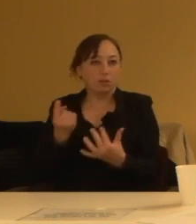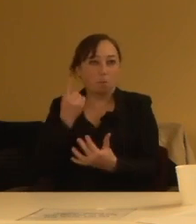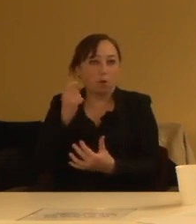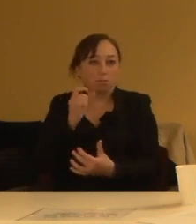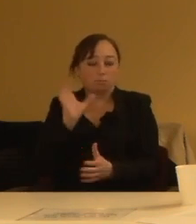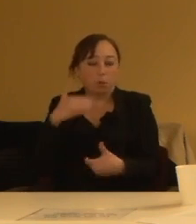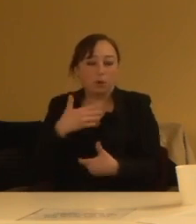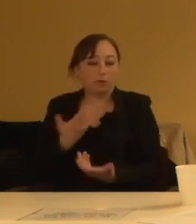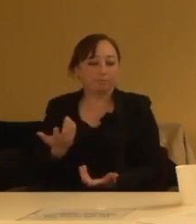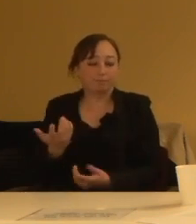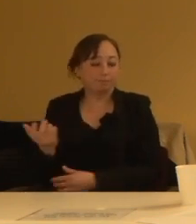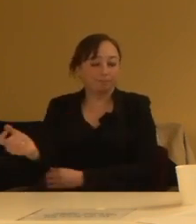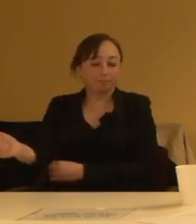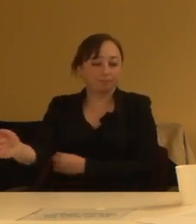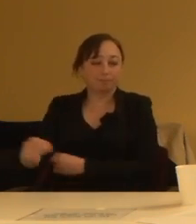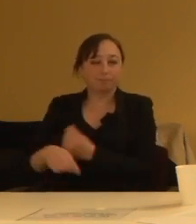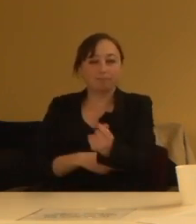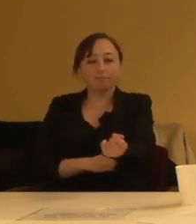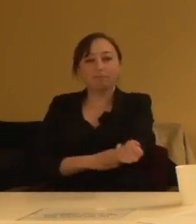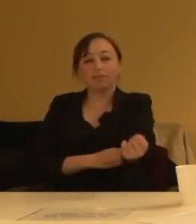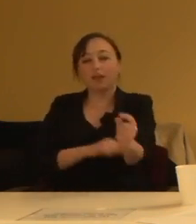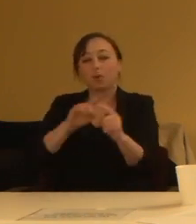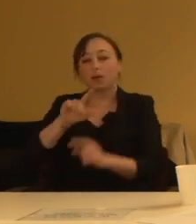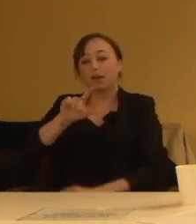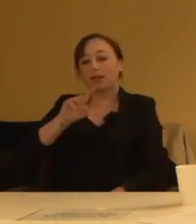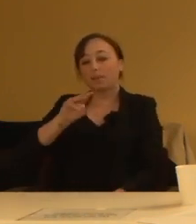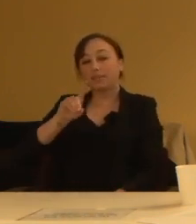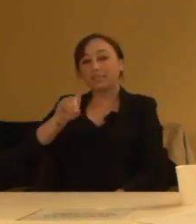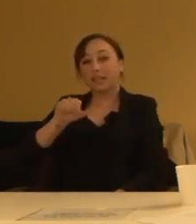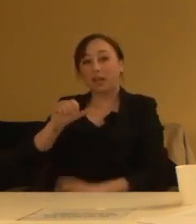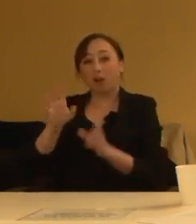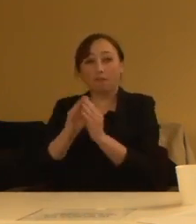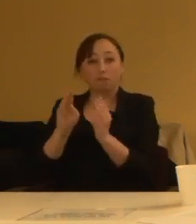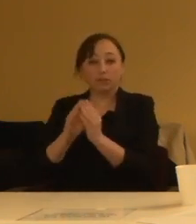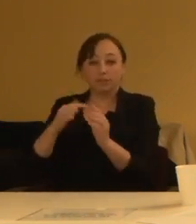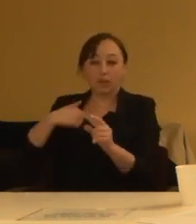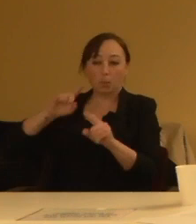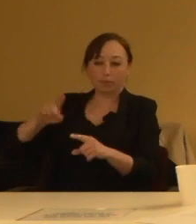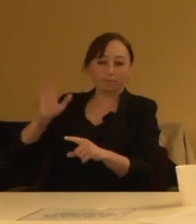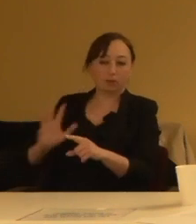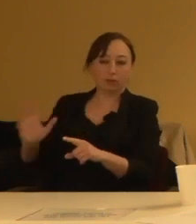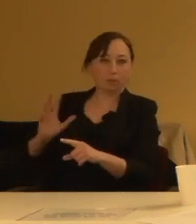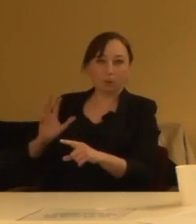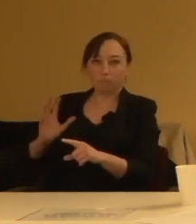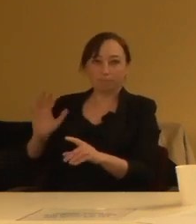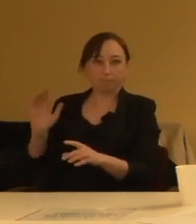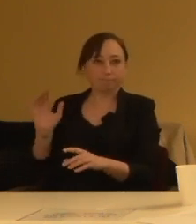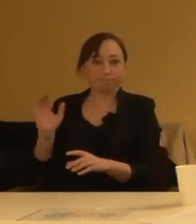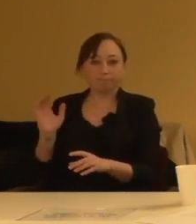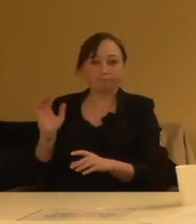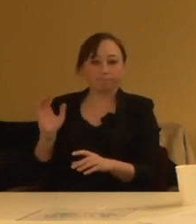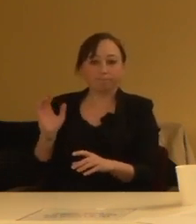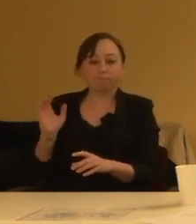I went to an LMDA conference a long time ago where we were having a joint conference with